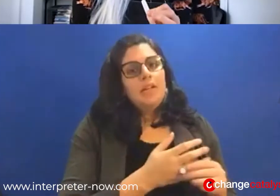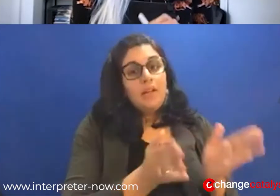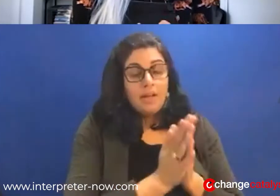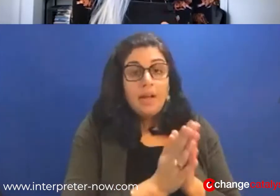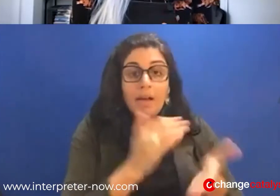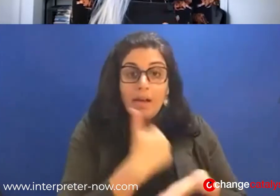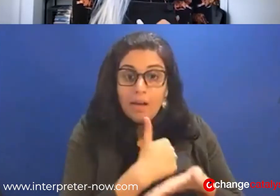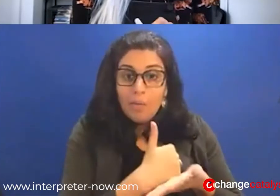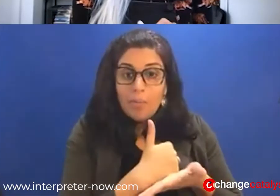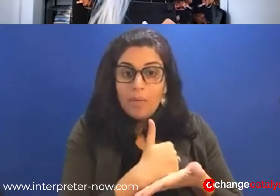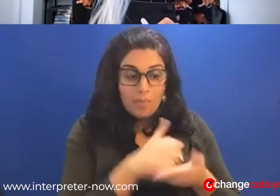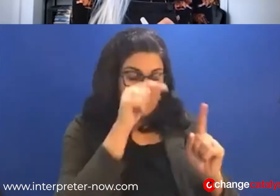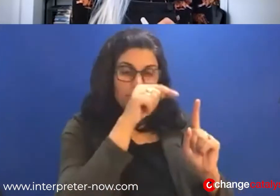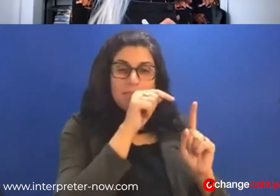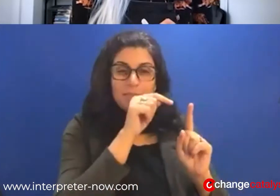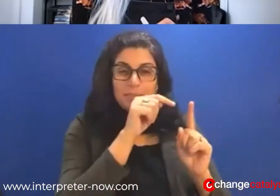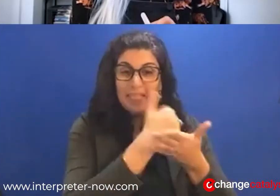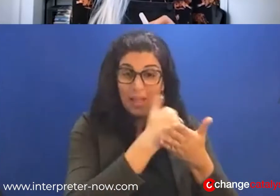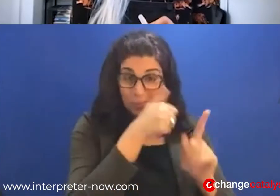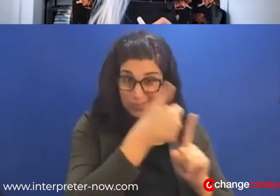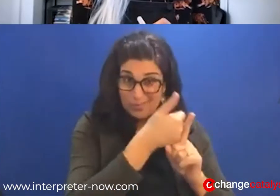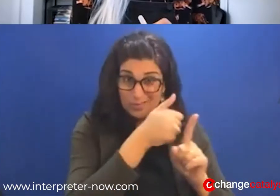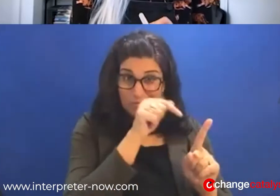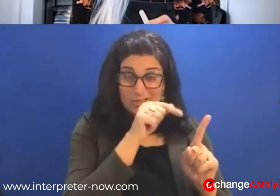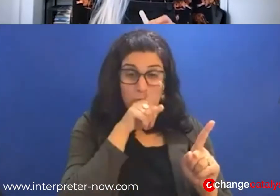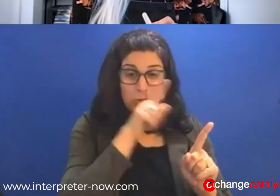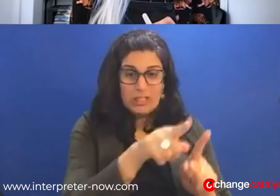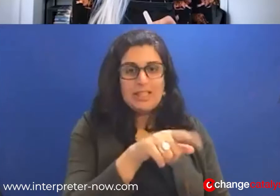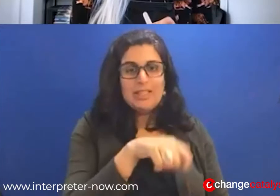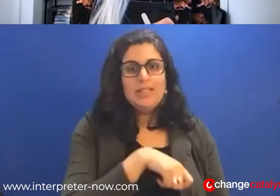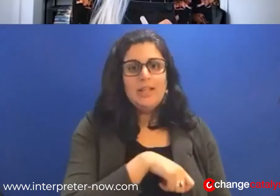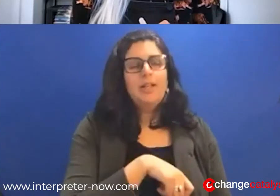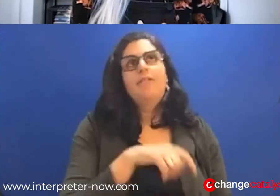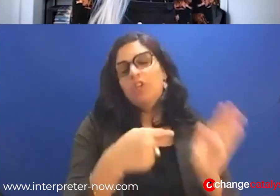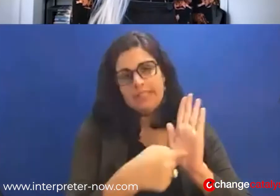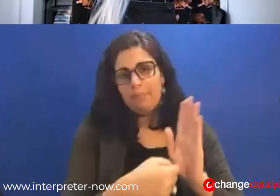And sometimes the help is really tactical, like, I'm looking to get this specific job,